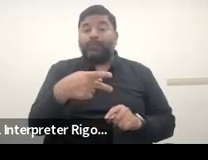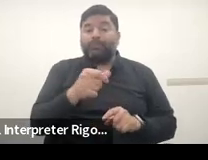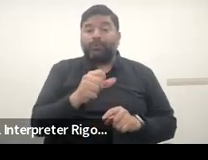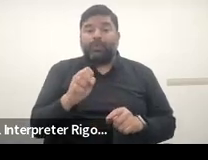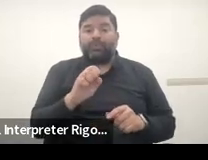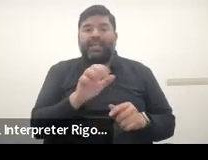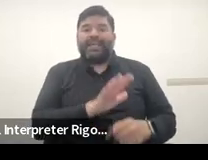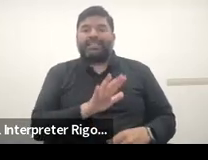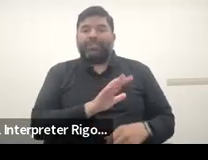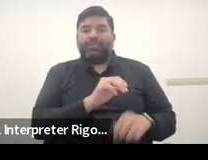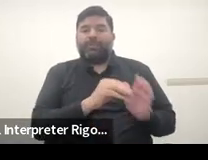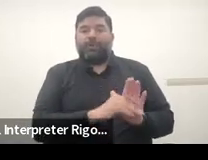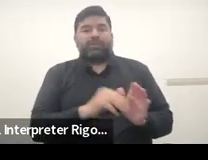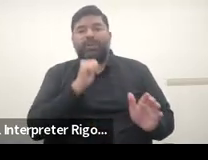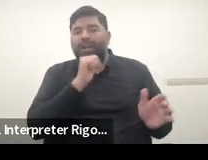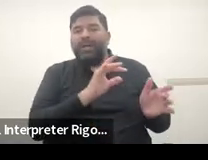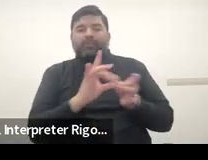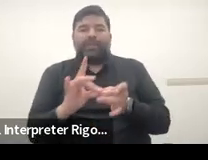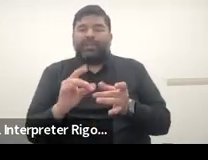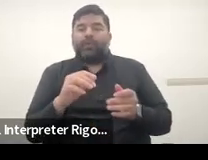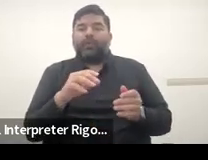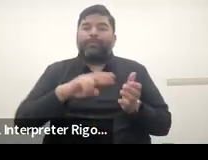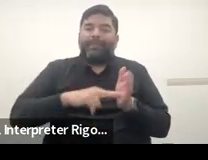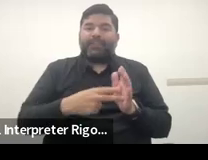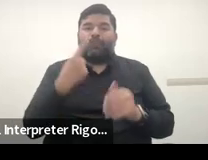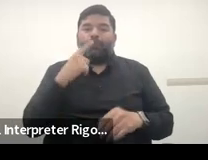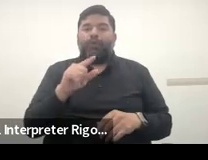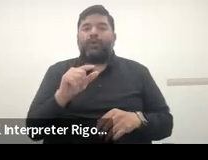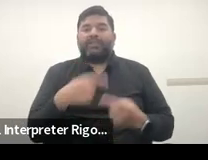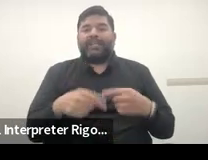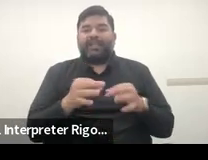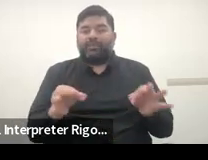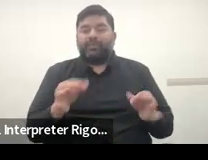for sign language, and so for example the hands occlude one another, or like you said there's